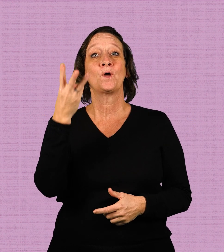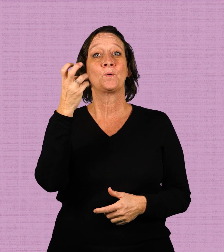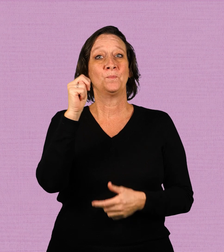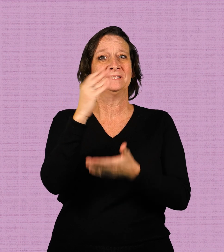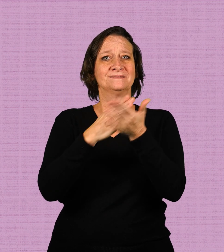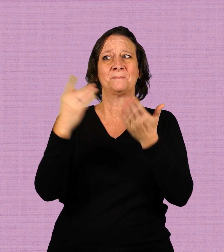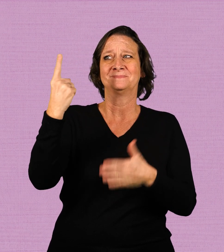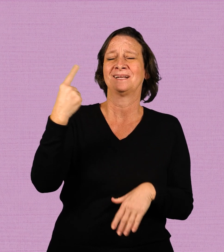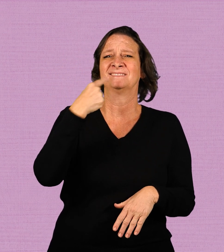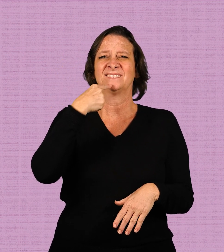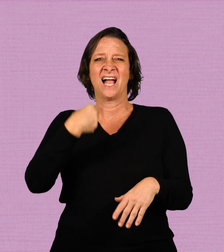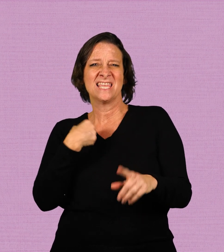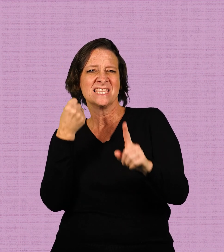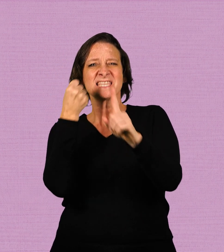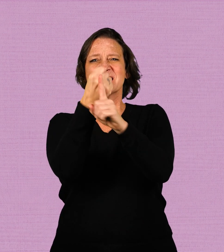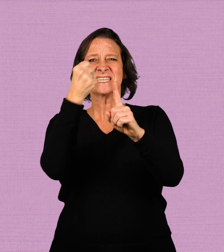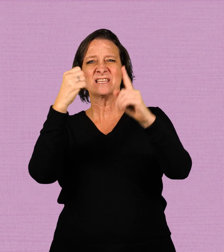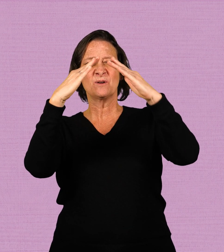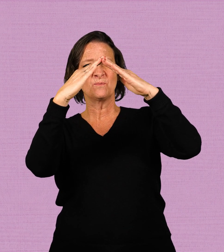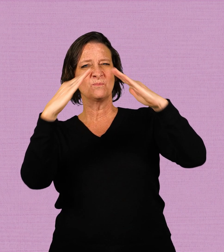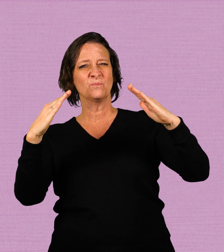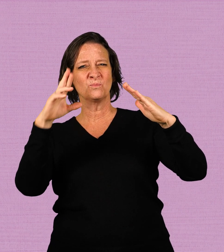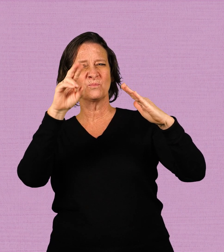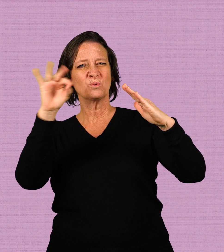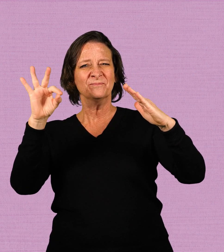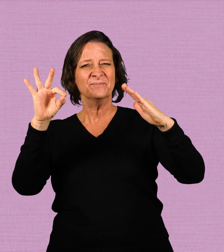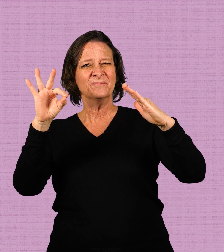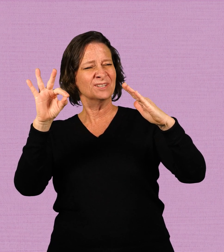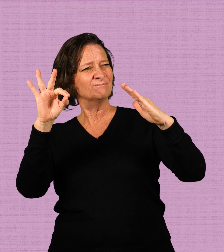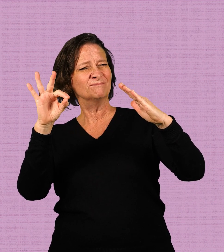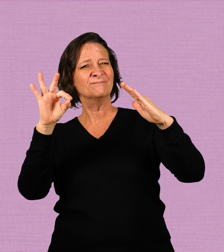When someone says, “I hit the roof,”